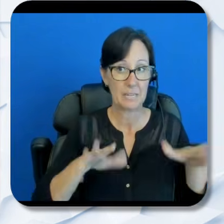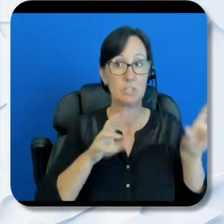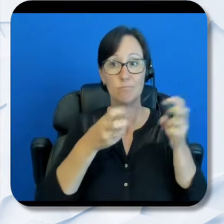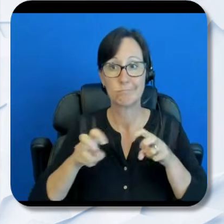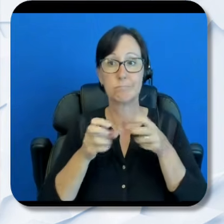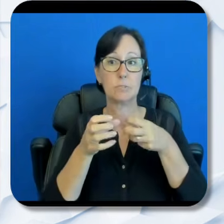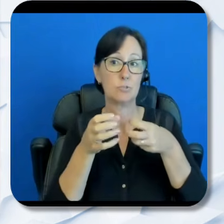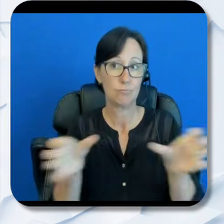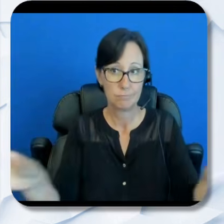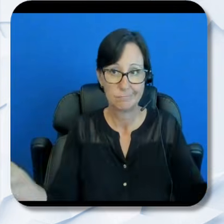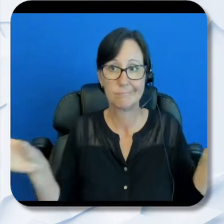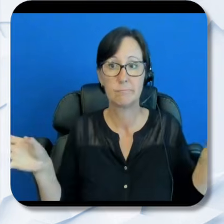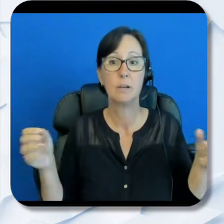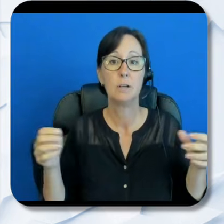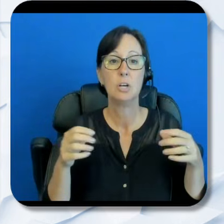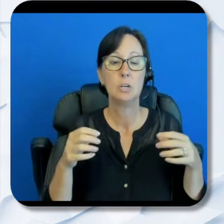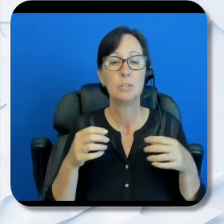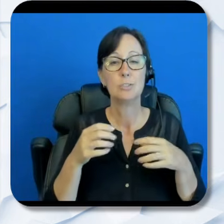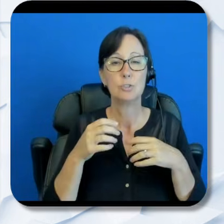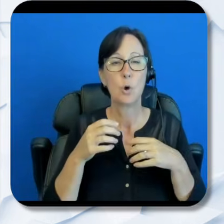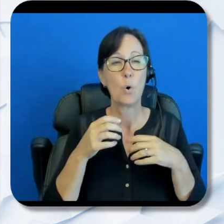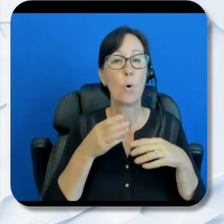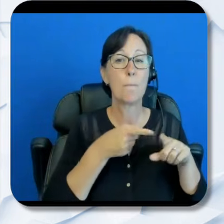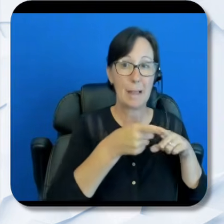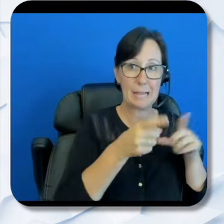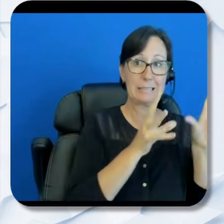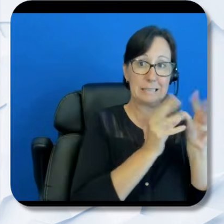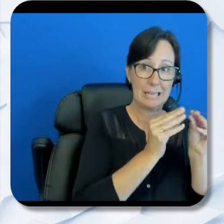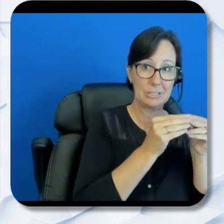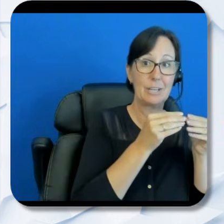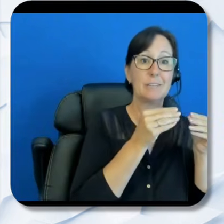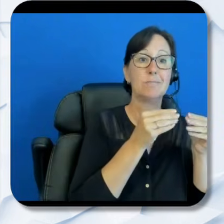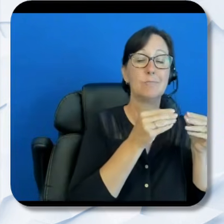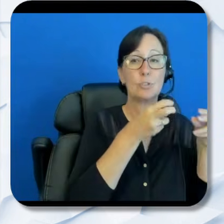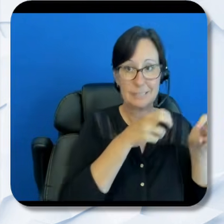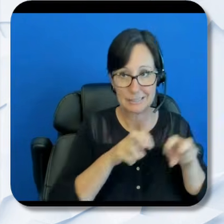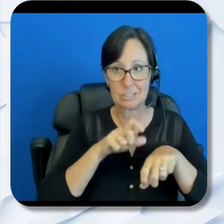so there'll be a transition after the main session, where we'll all get into breakout groups,